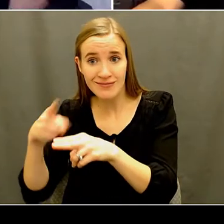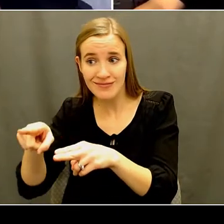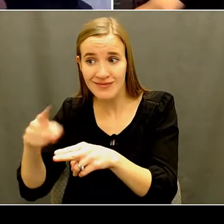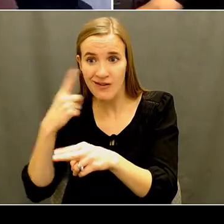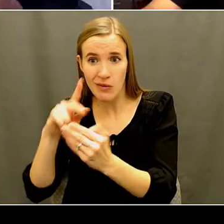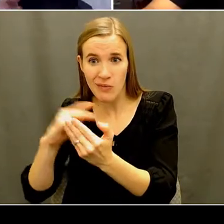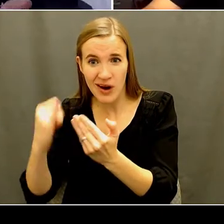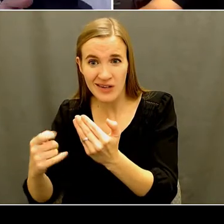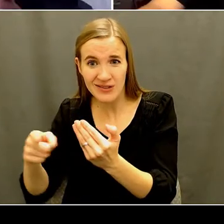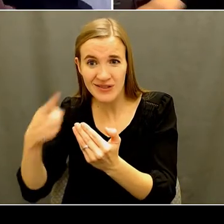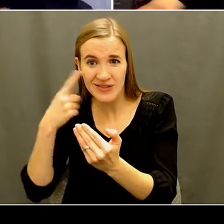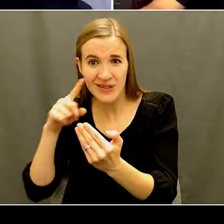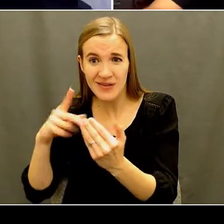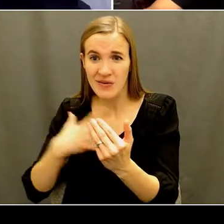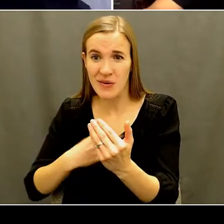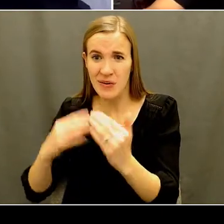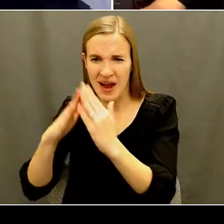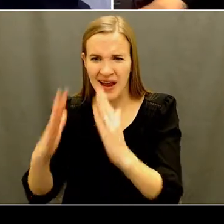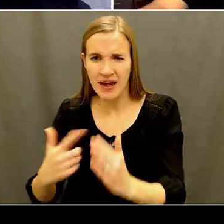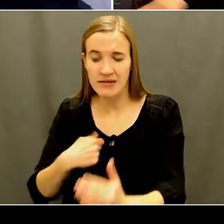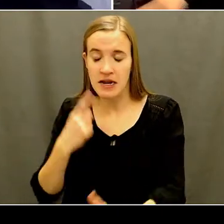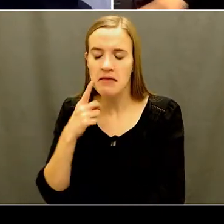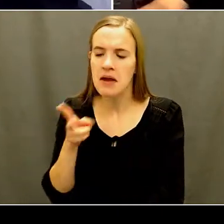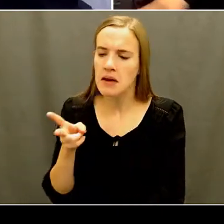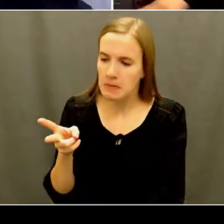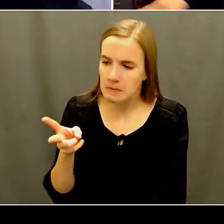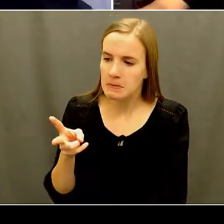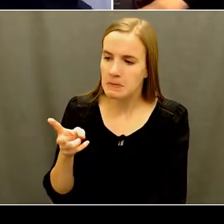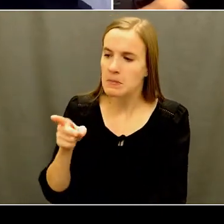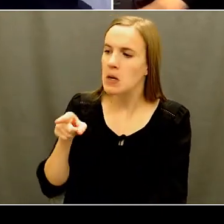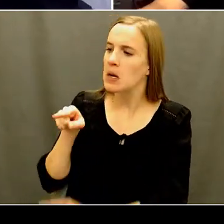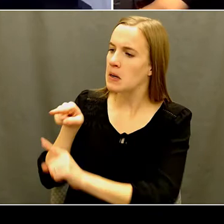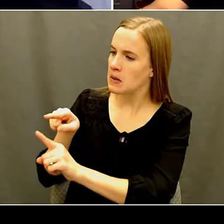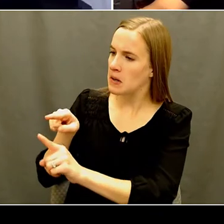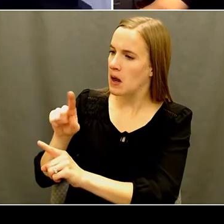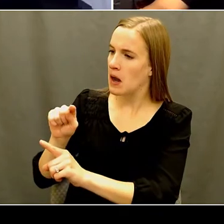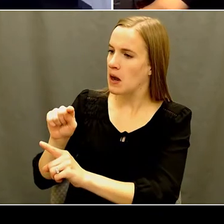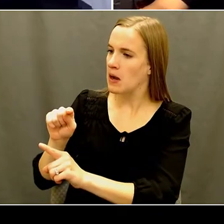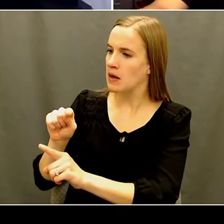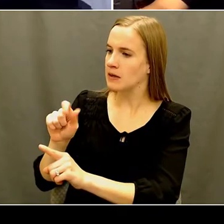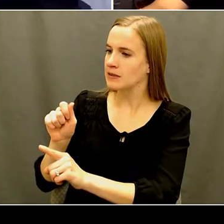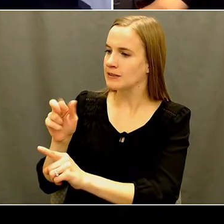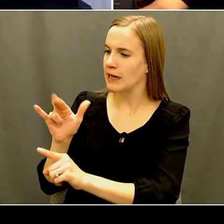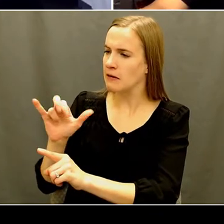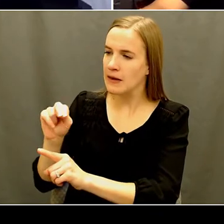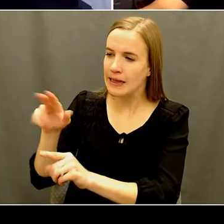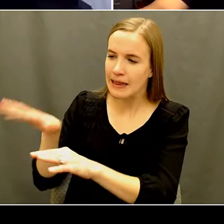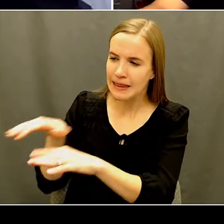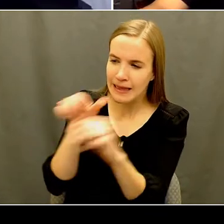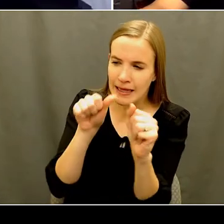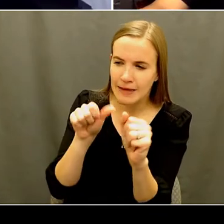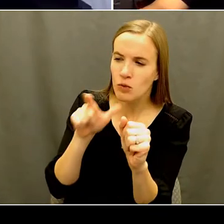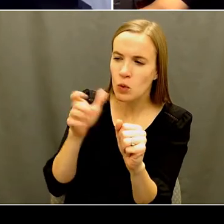had to like check certain boxes and um Taryn call and asked like, would you